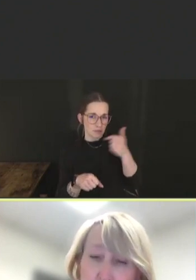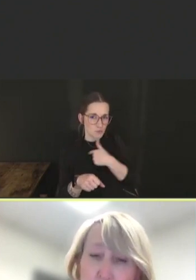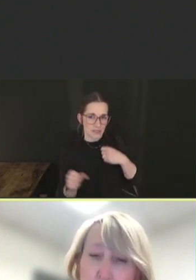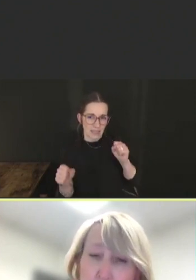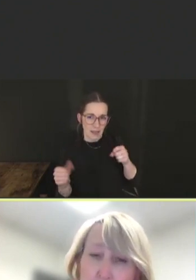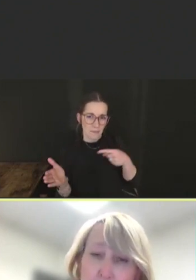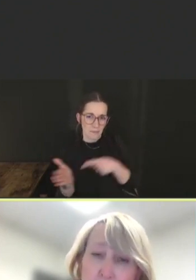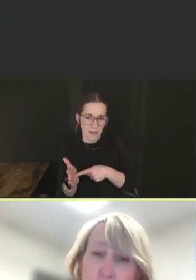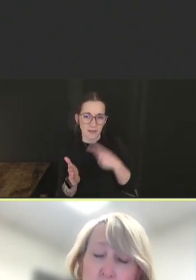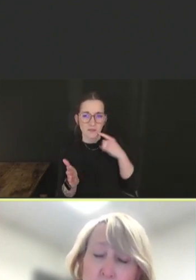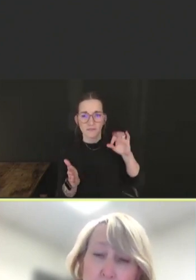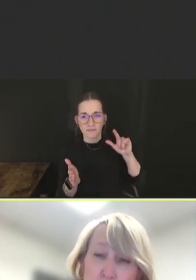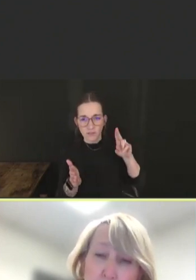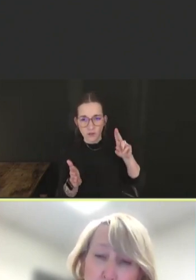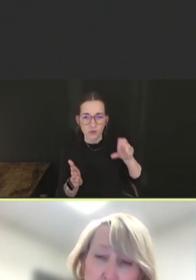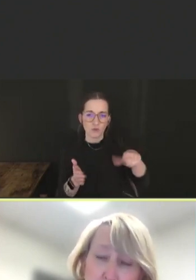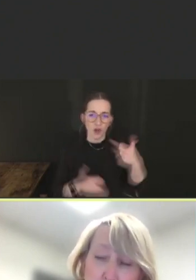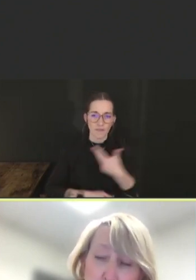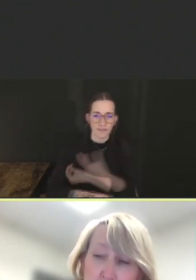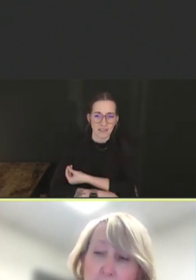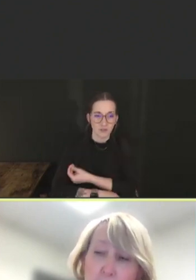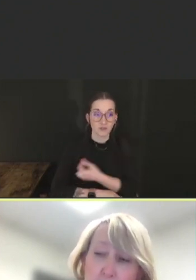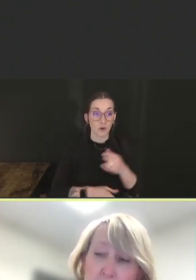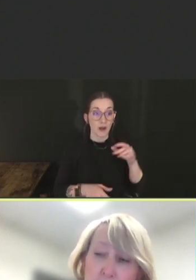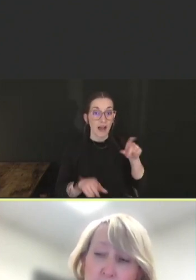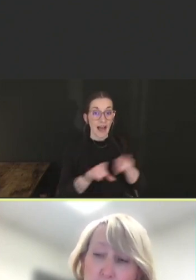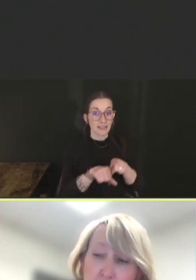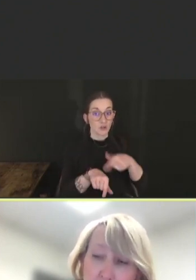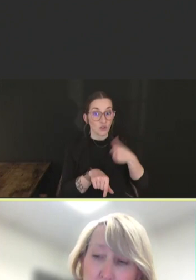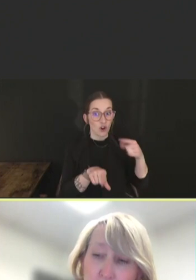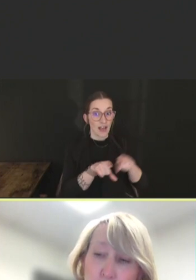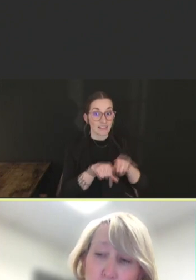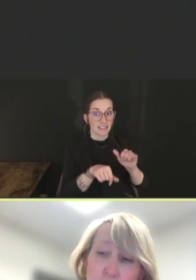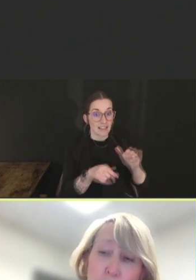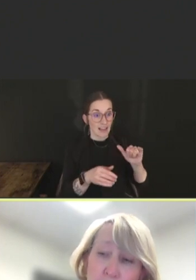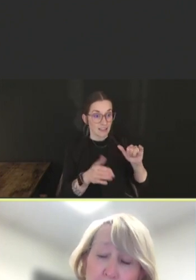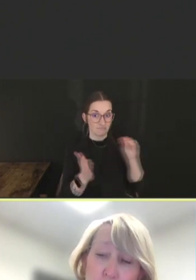so as long as that's recommended under ACIP and there's a mechanism for other providers